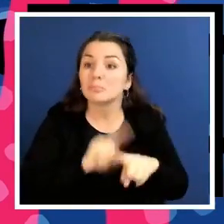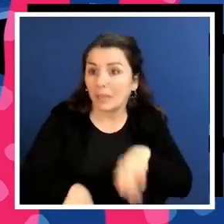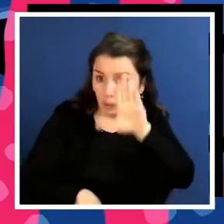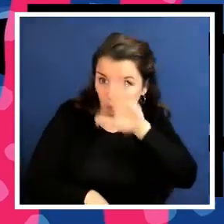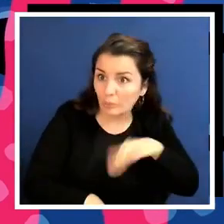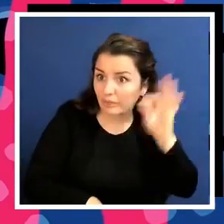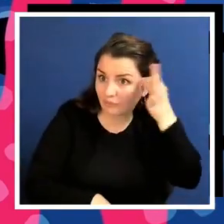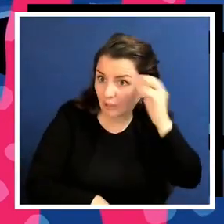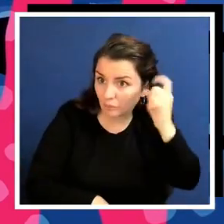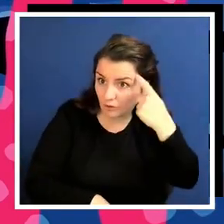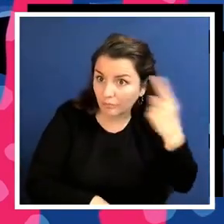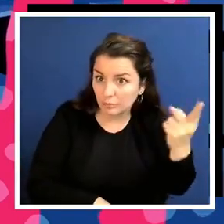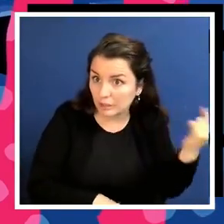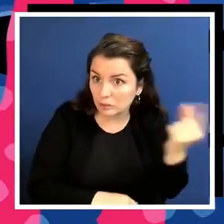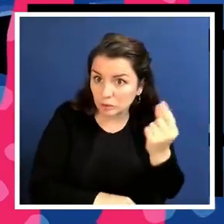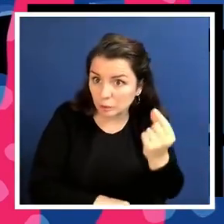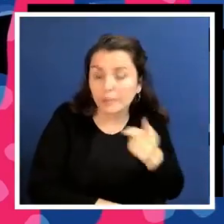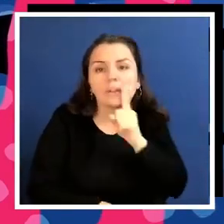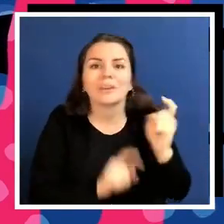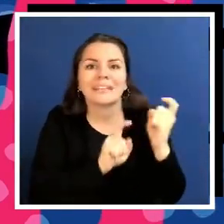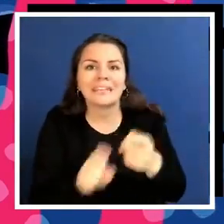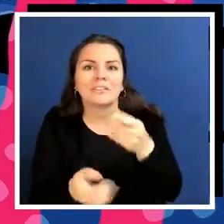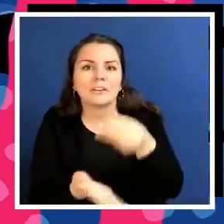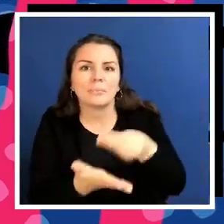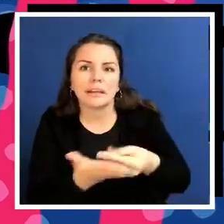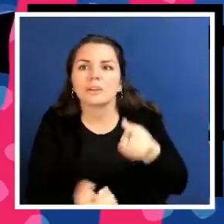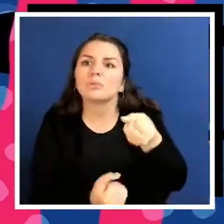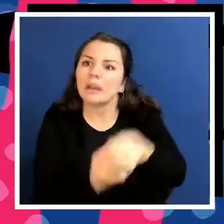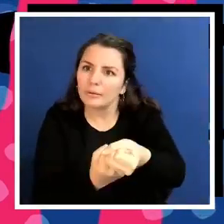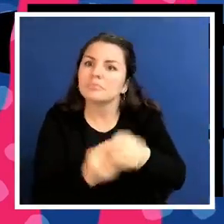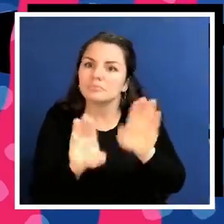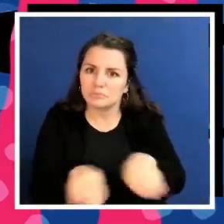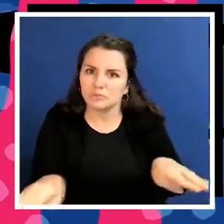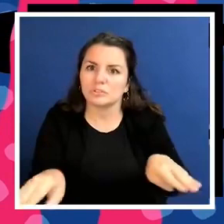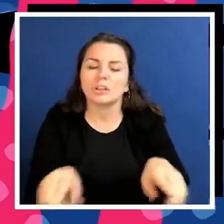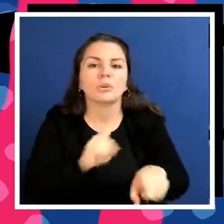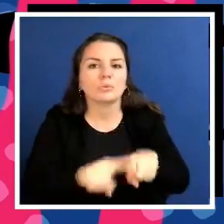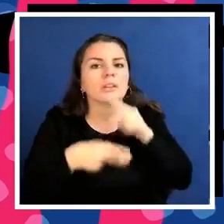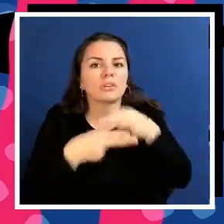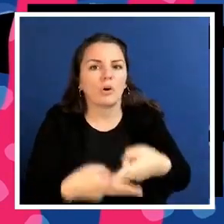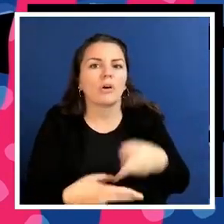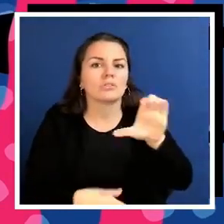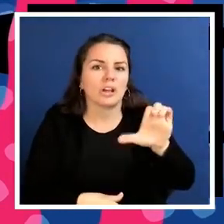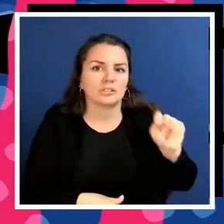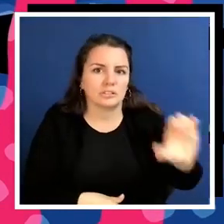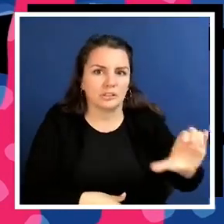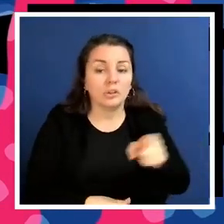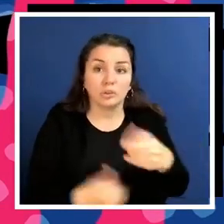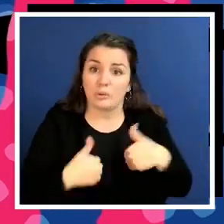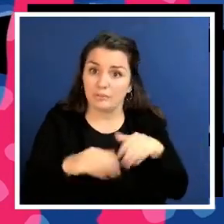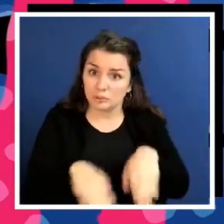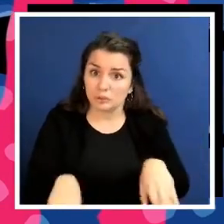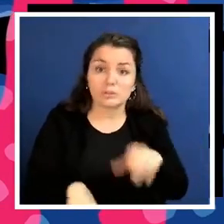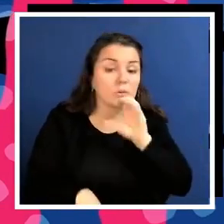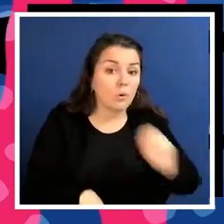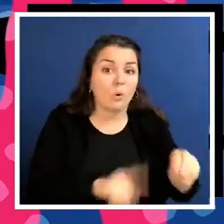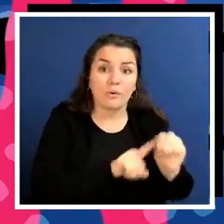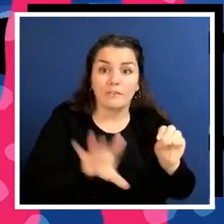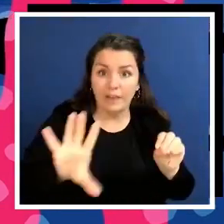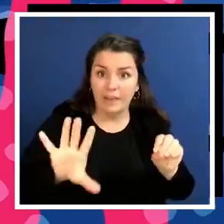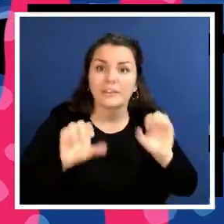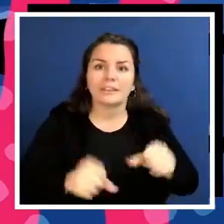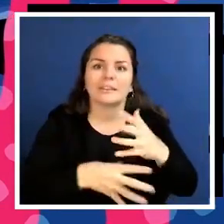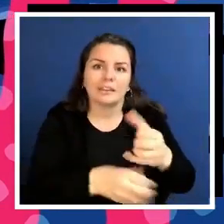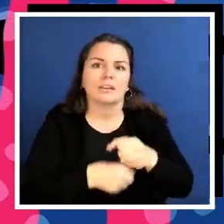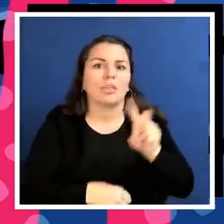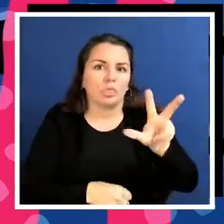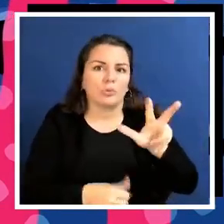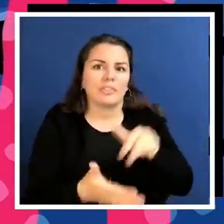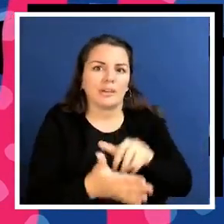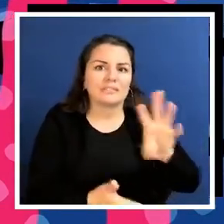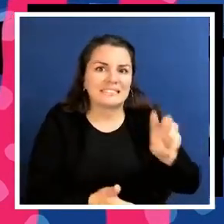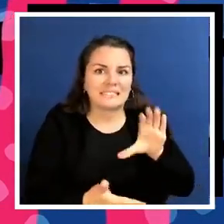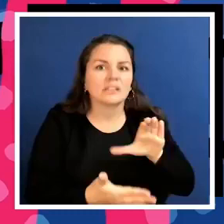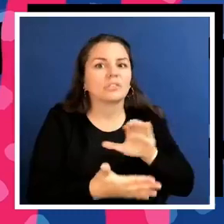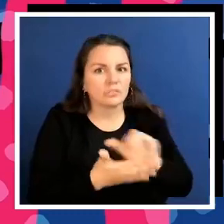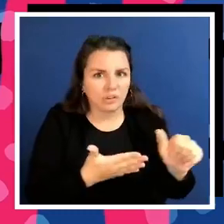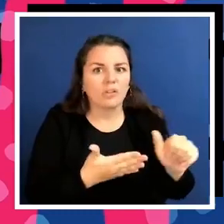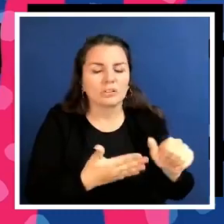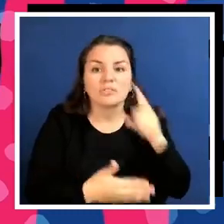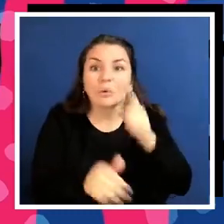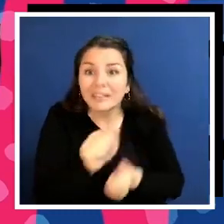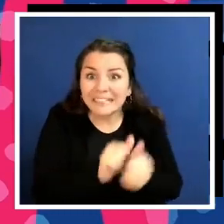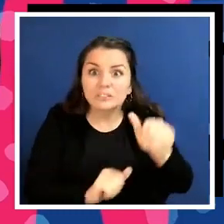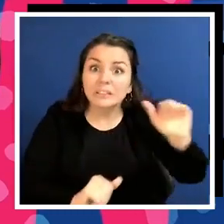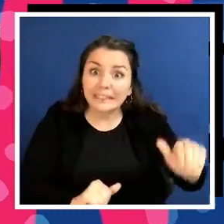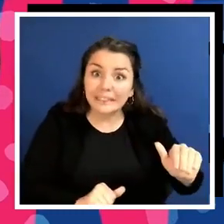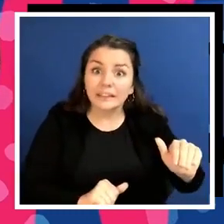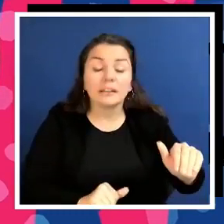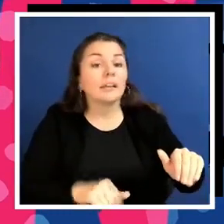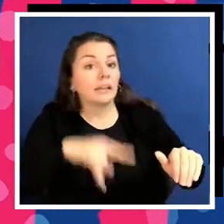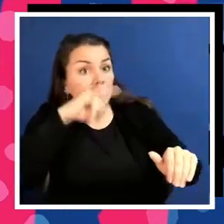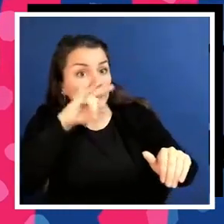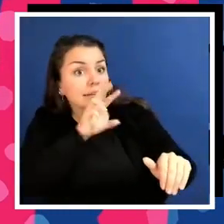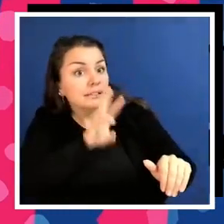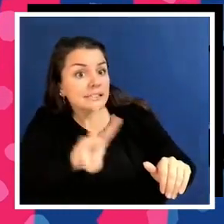I KNOW YOU STRUGGLING TO